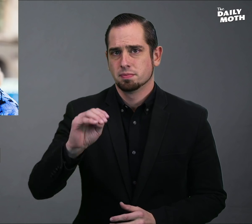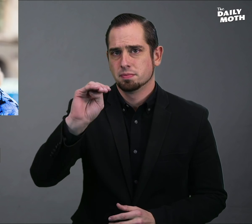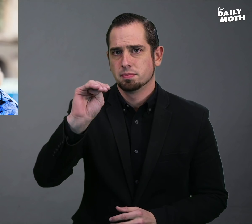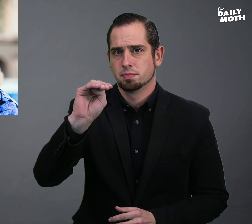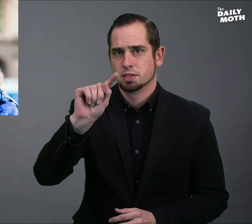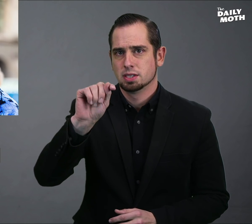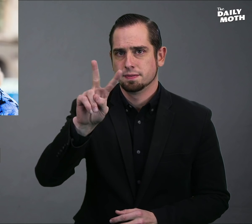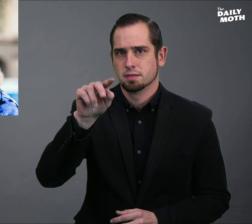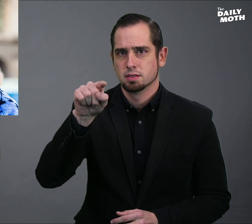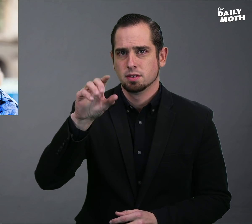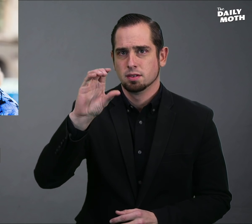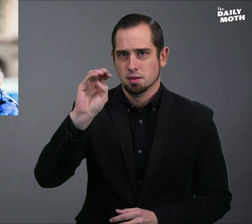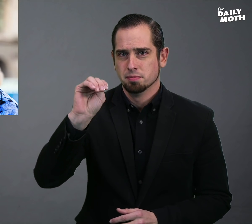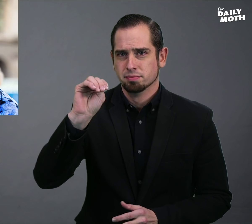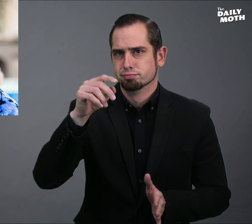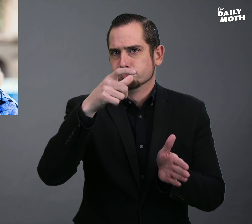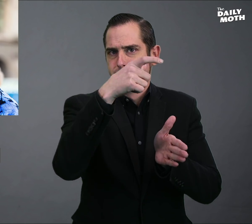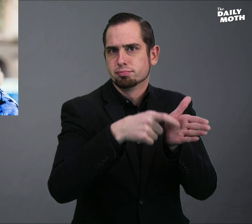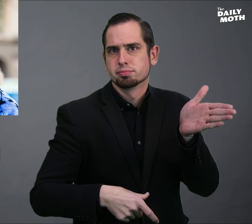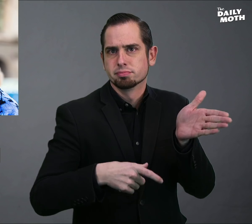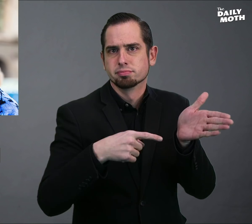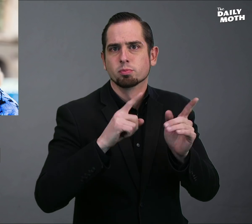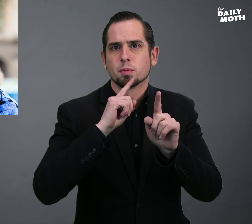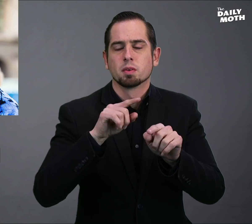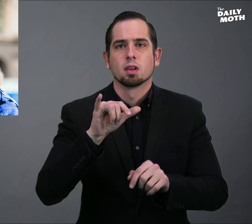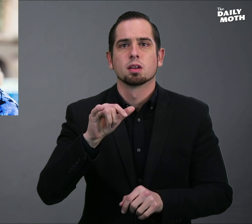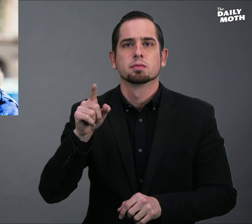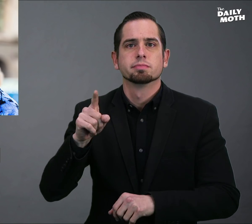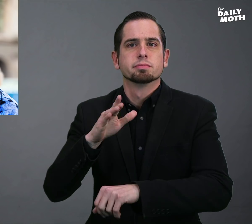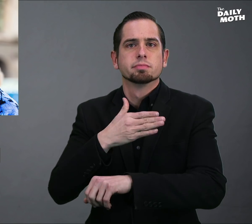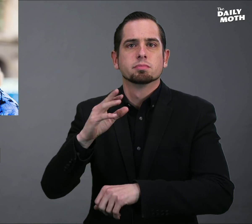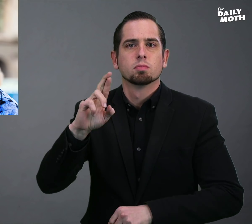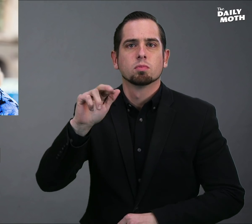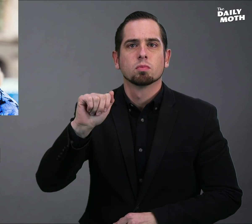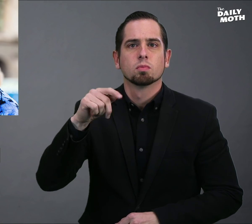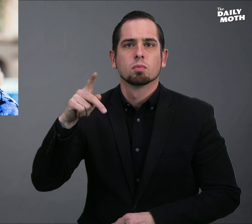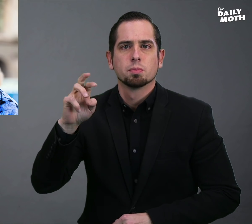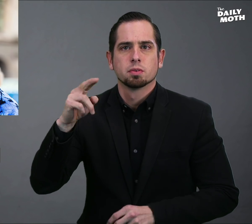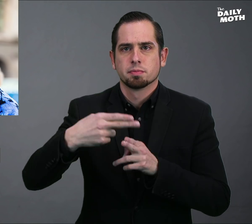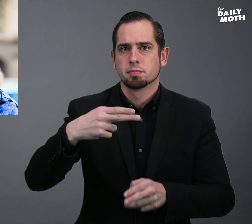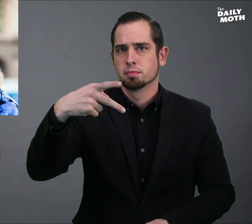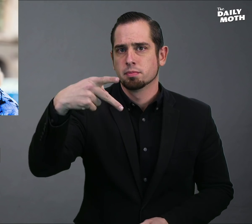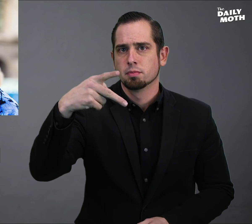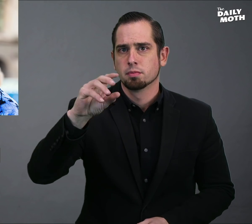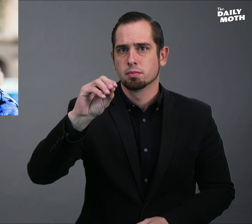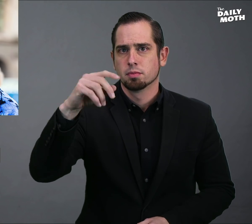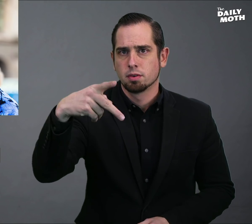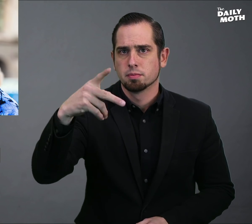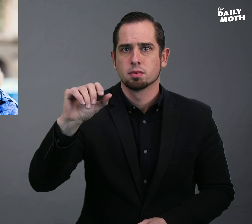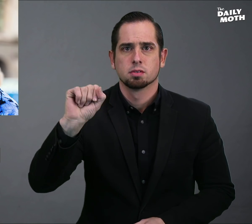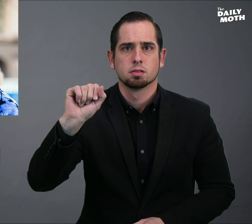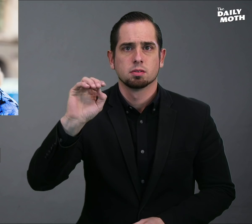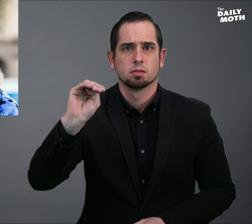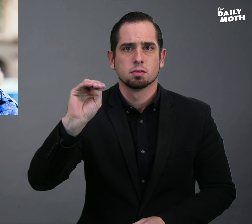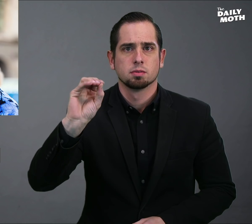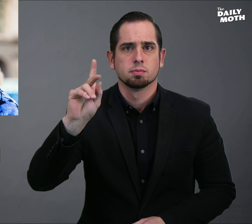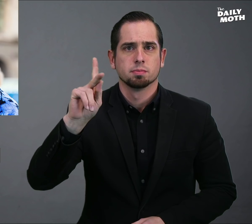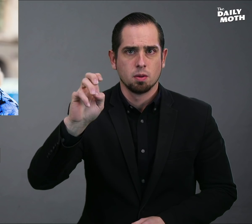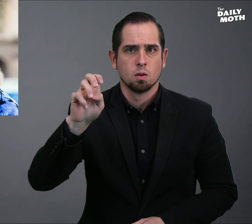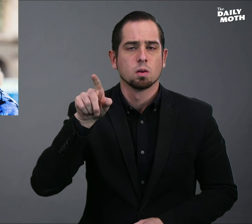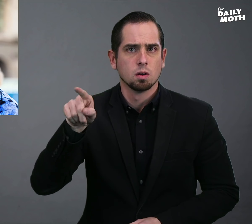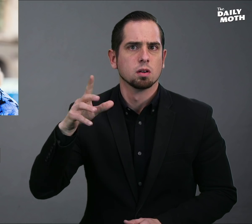MTV.com reported that rapper Pop Smoke,